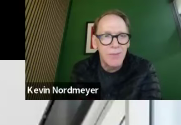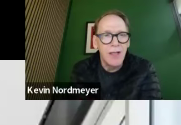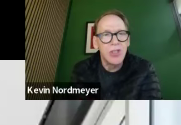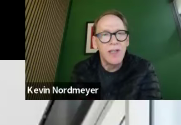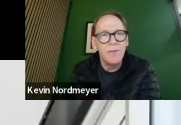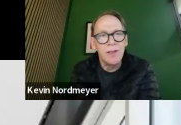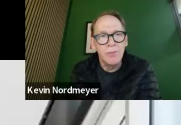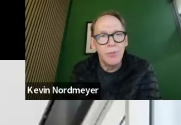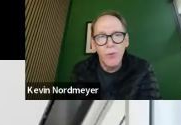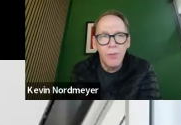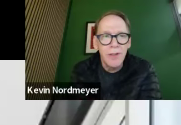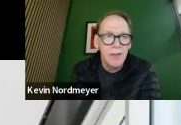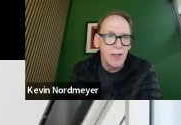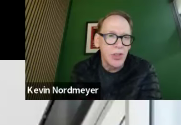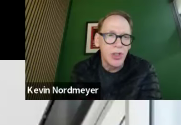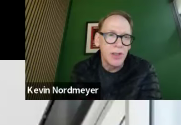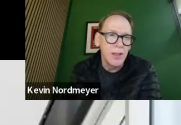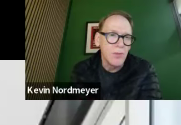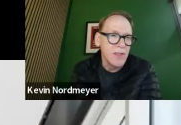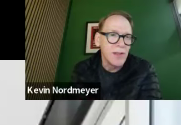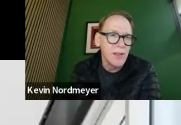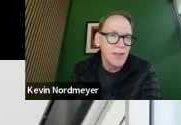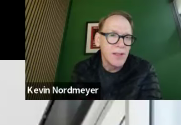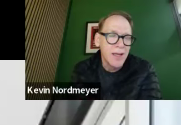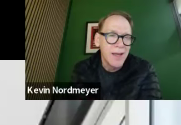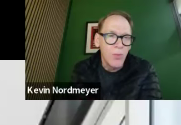It's about achievement and performance, agility and resilience.